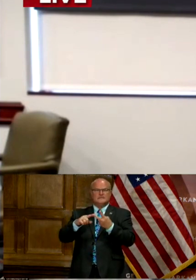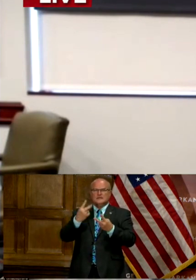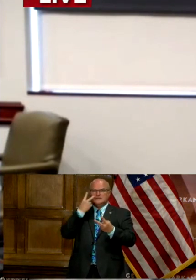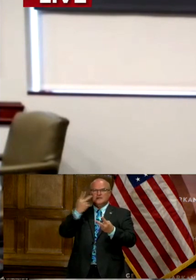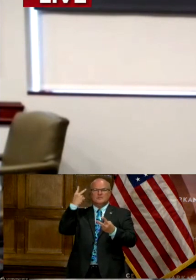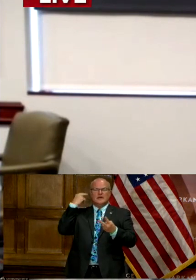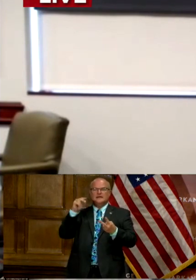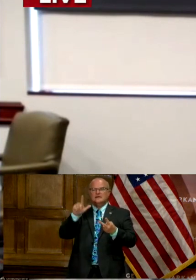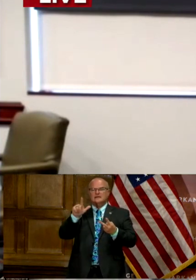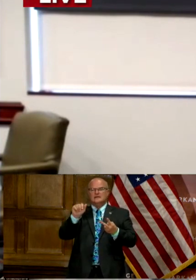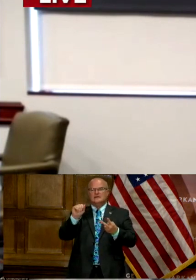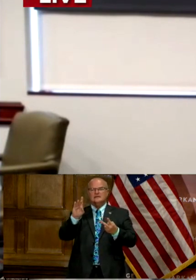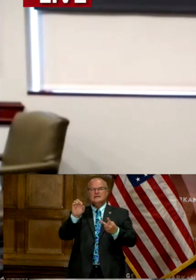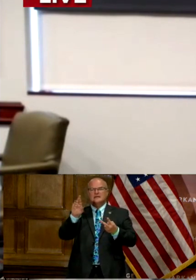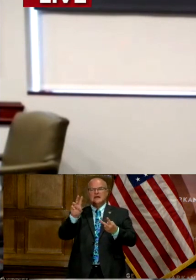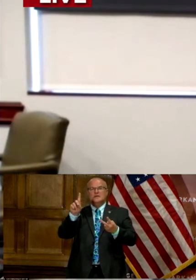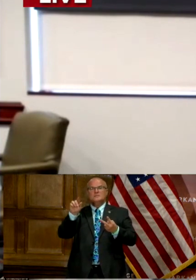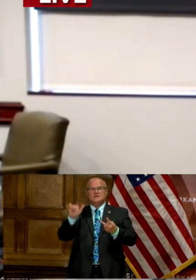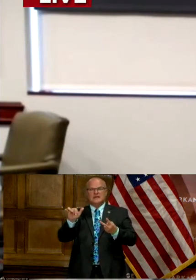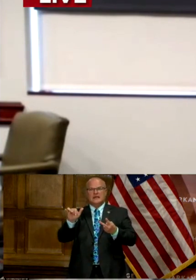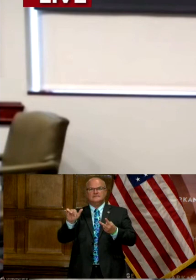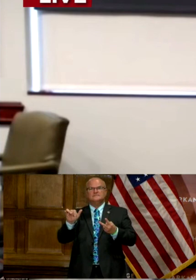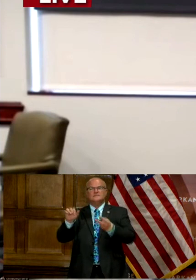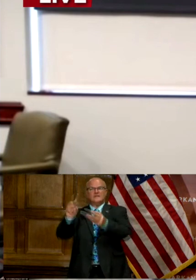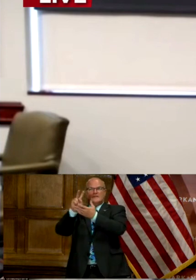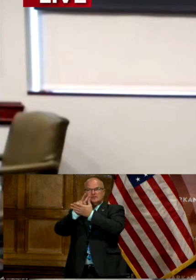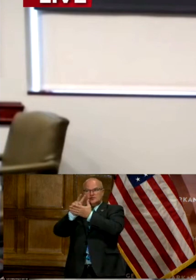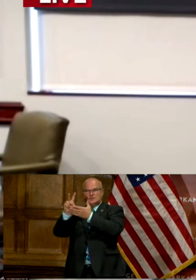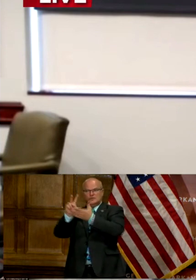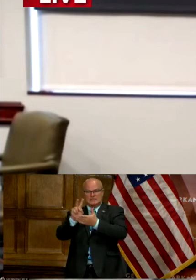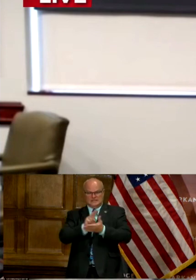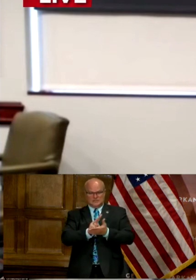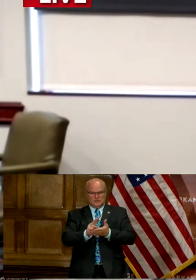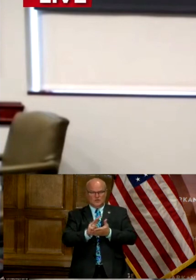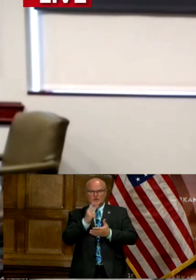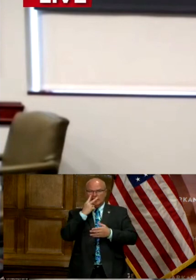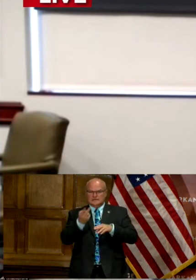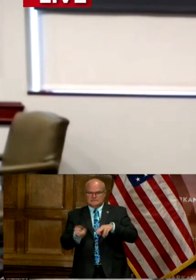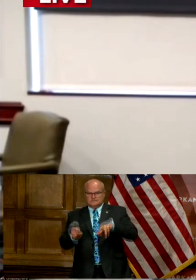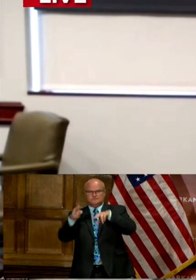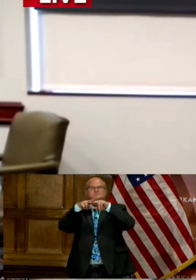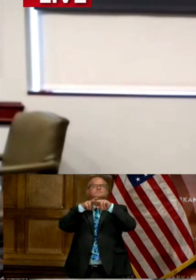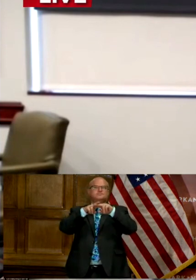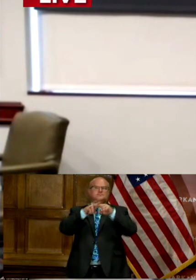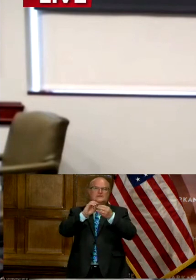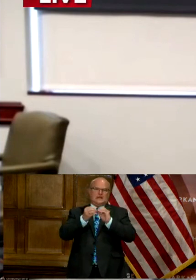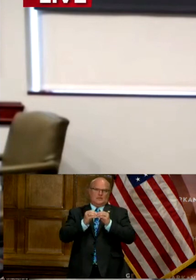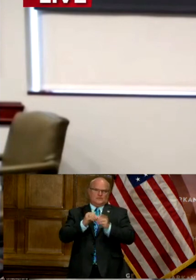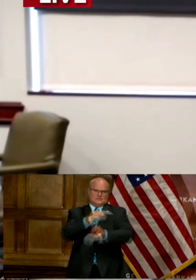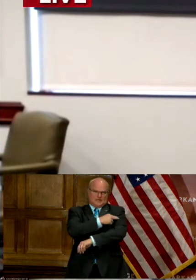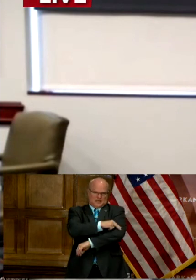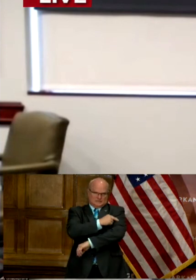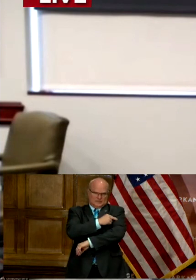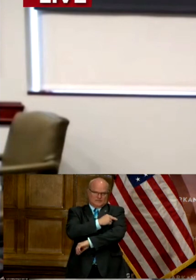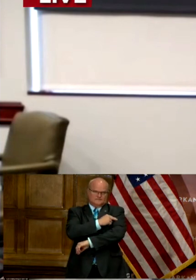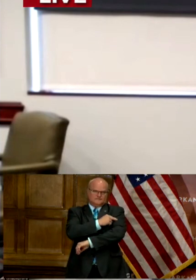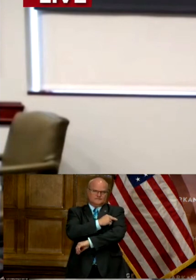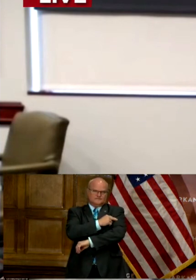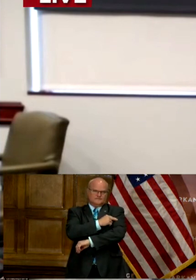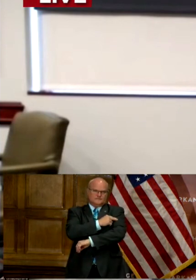FOURTH OF JULY. WE LOOK BACK AT LABOR DAY, AND TWO WEEKS AFTER THOSE EVENTS, WE